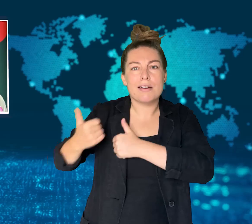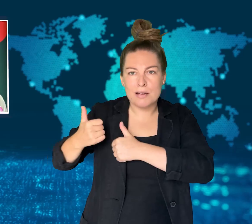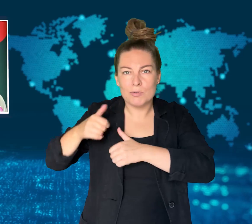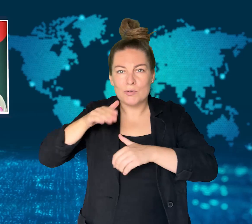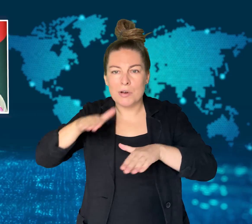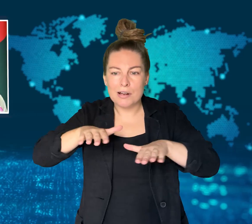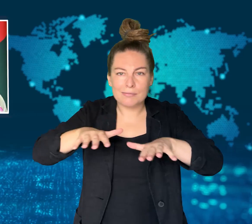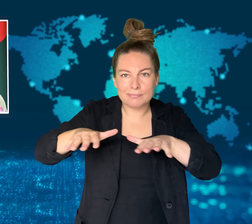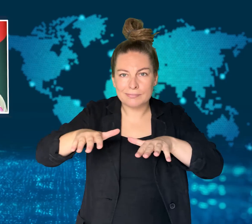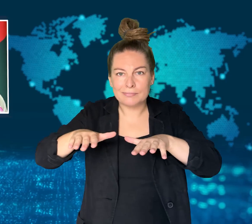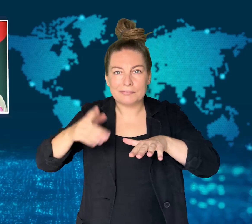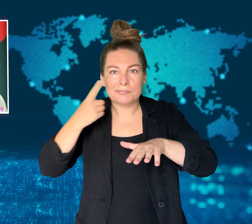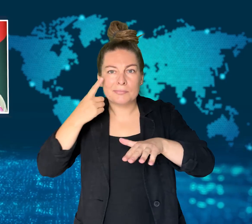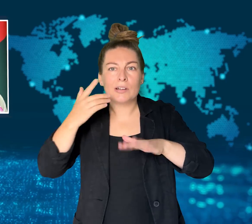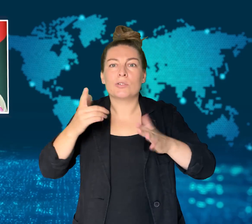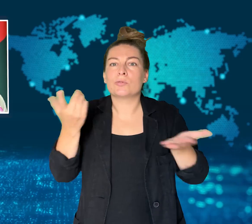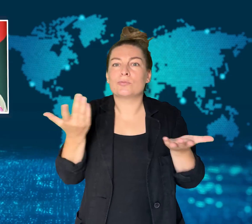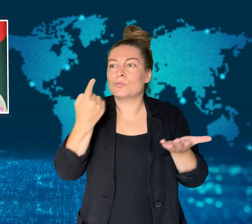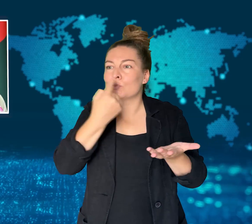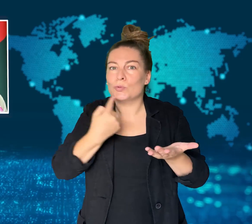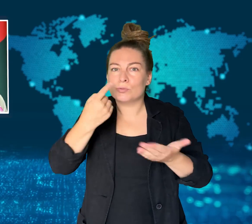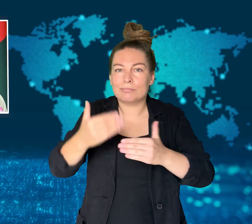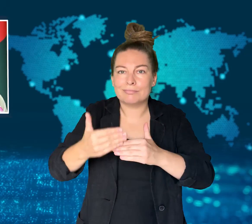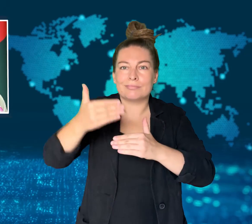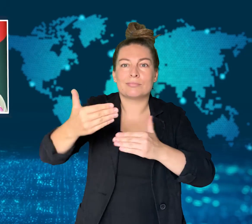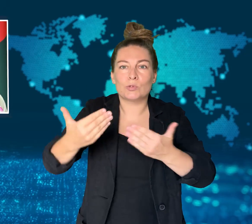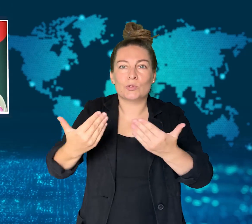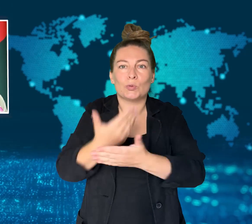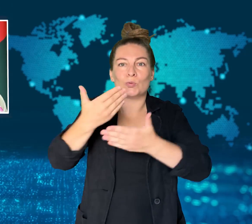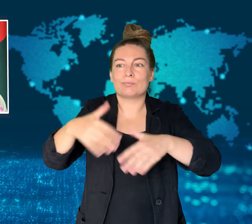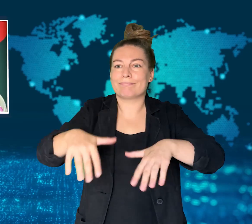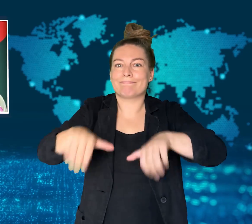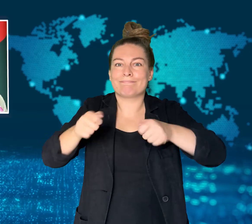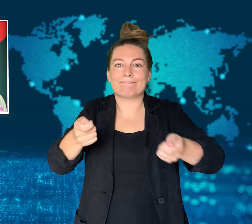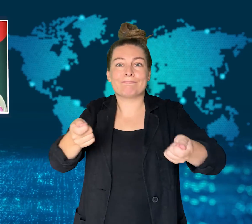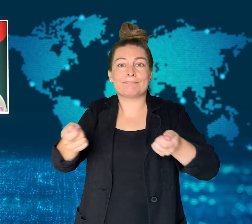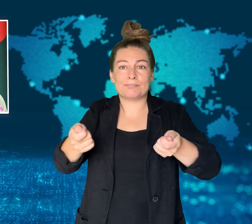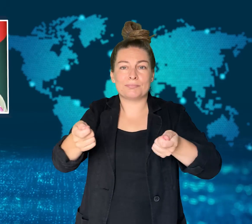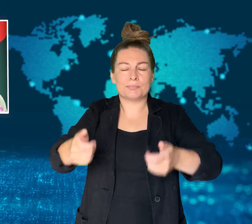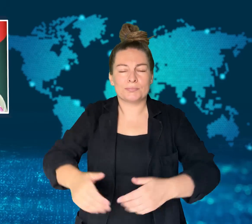and the army said an interim government would be established.